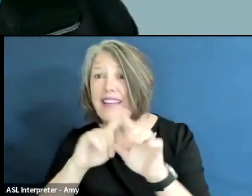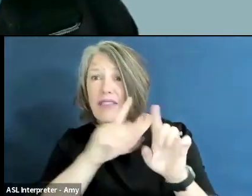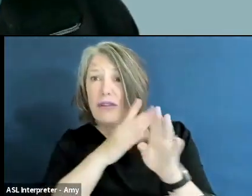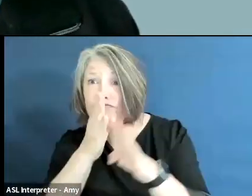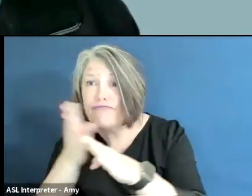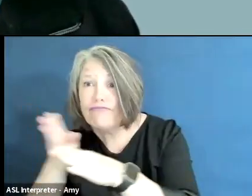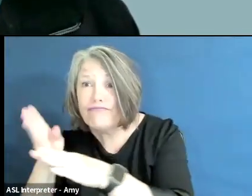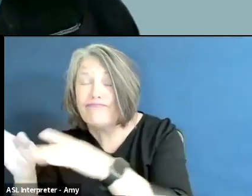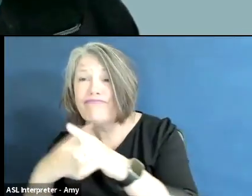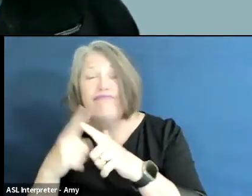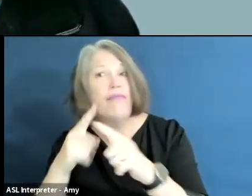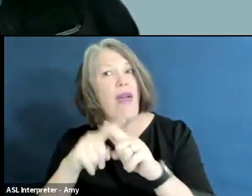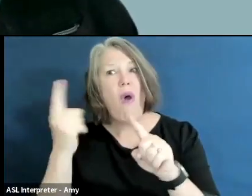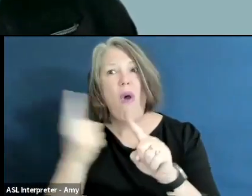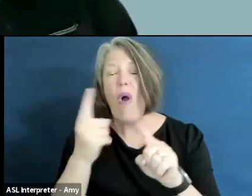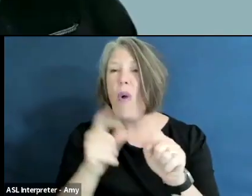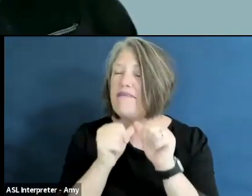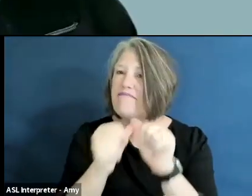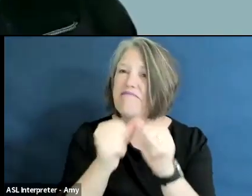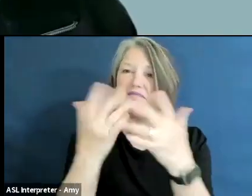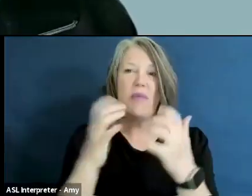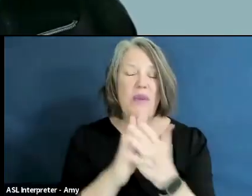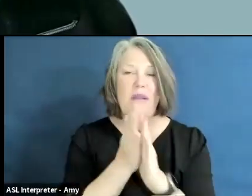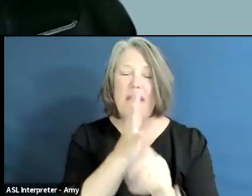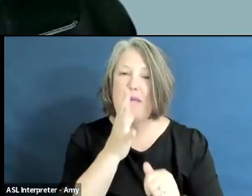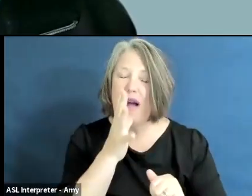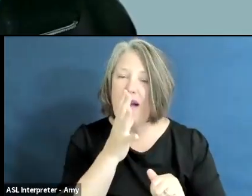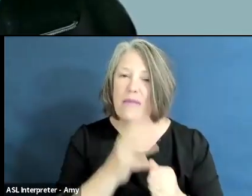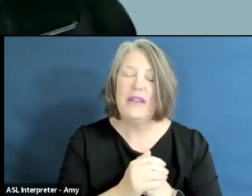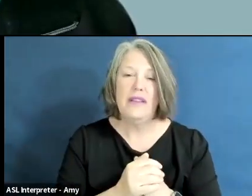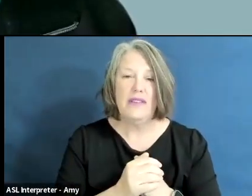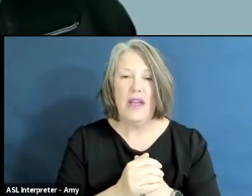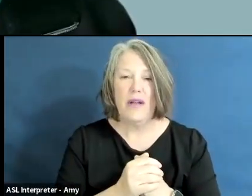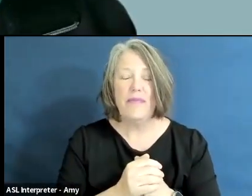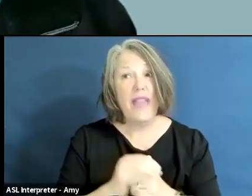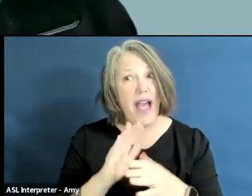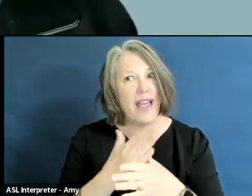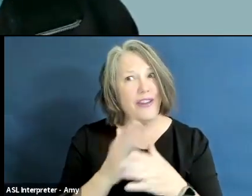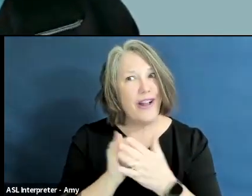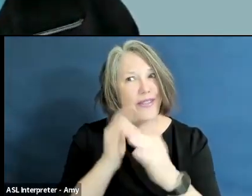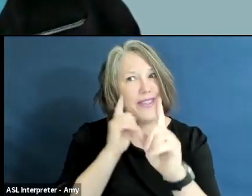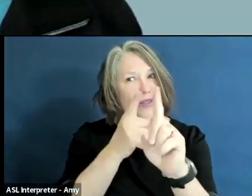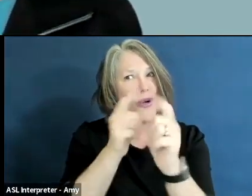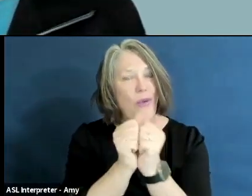Preschool me shared this goal with my mom. That's who you talk to.